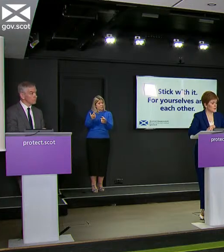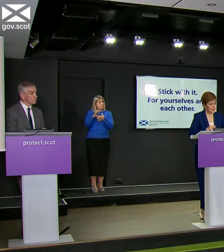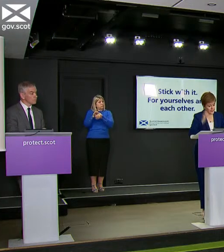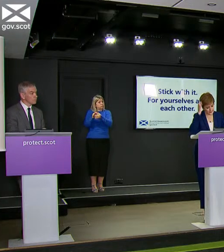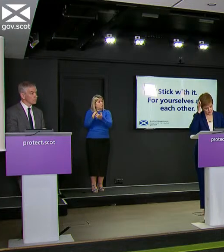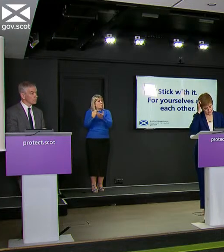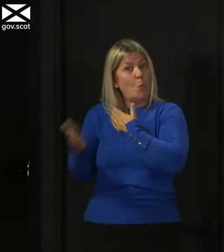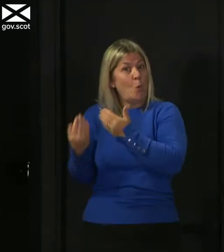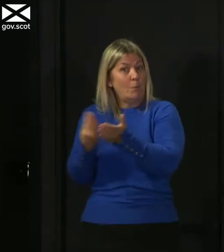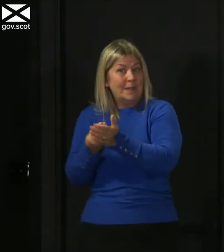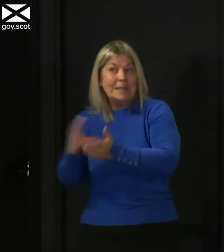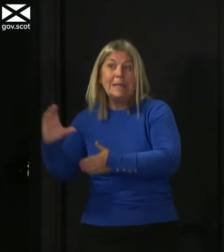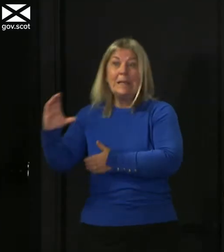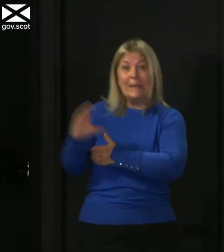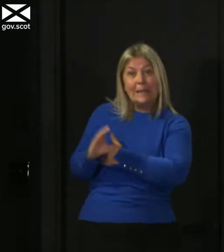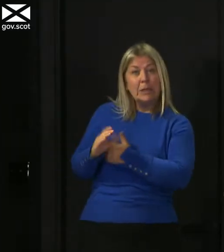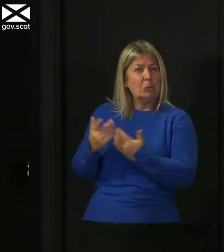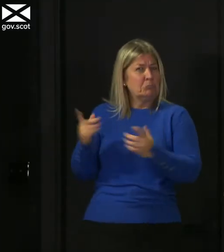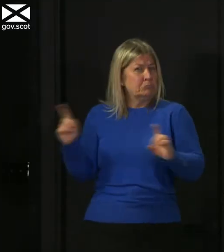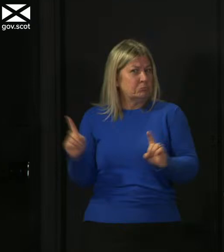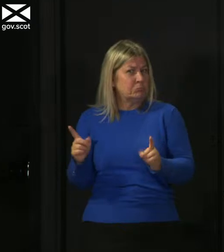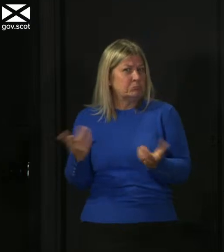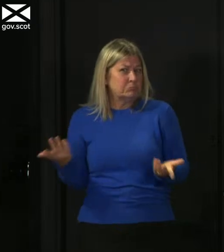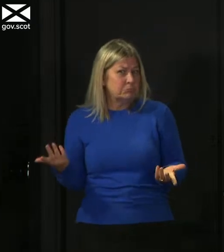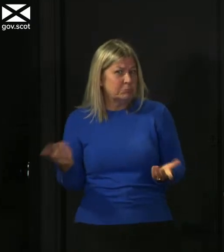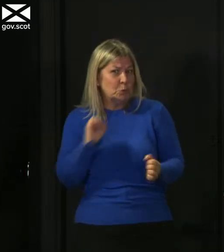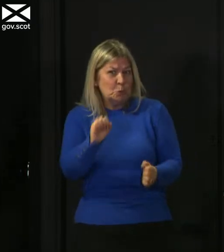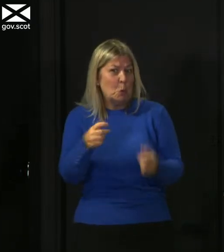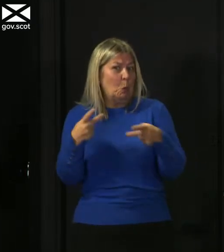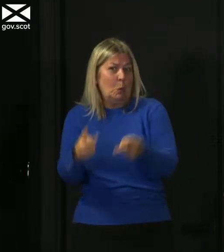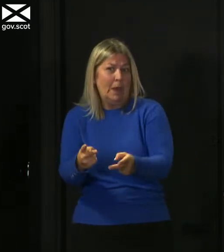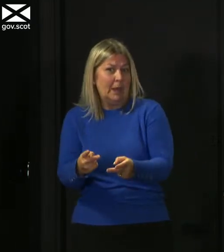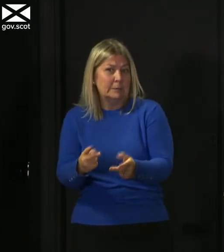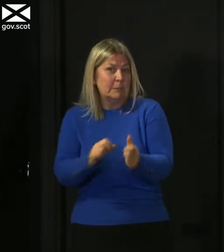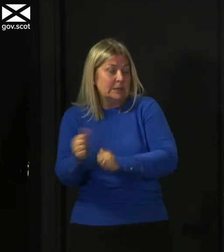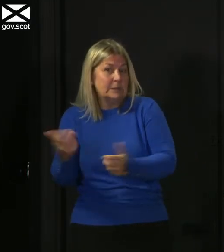OK, I'll address the question to me, and then Jeane will address the question you